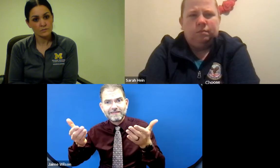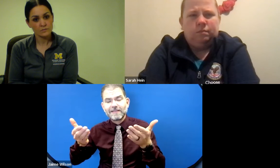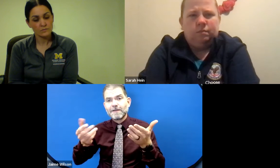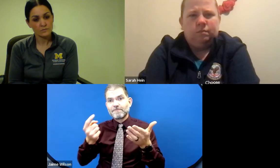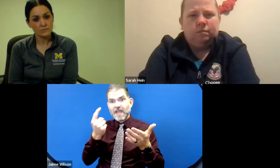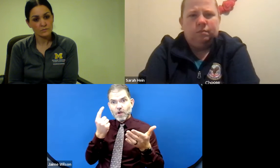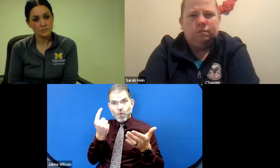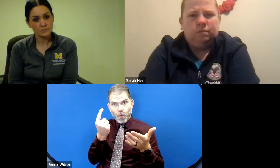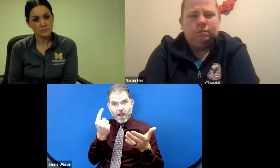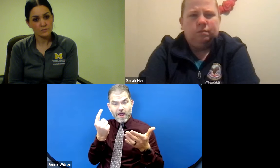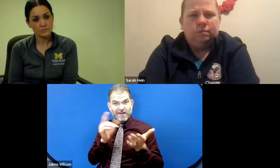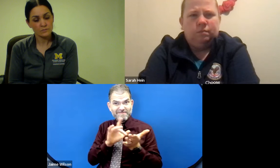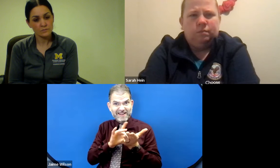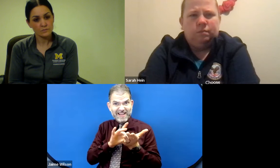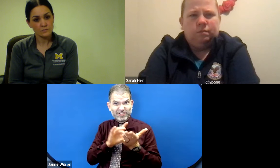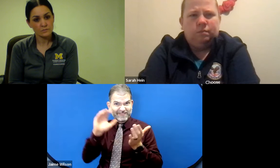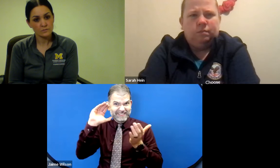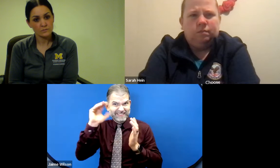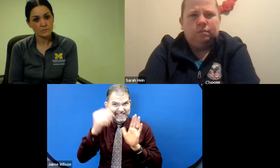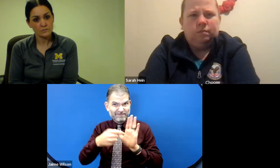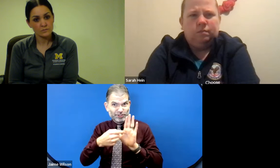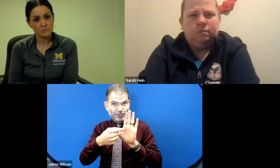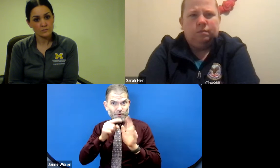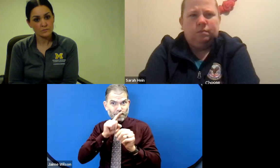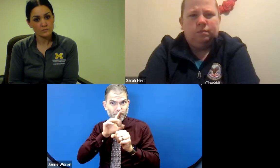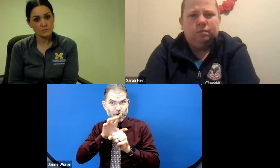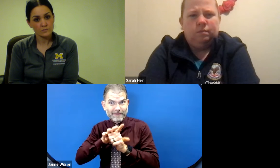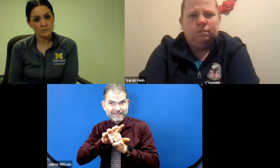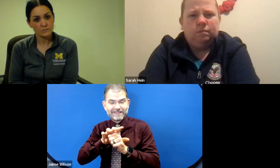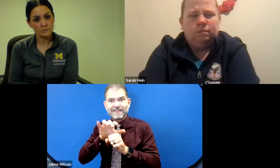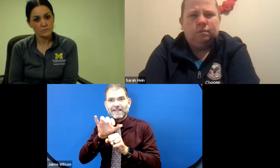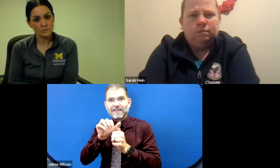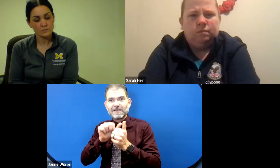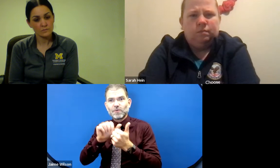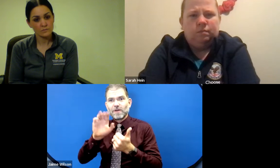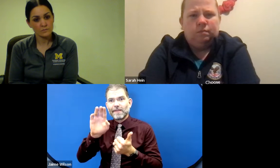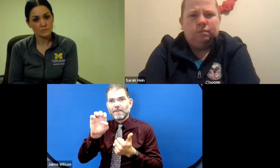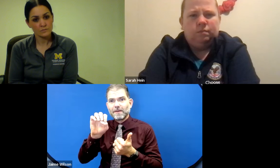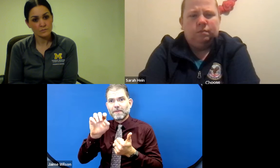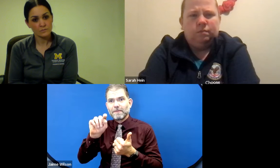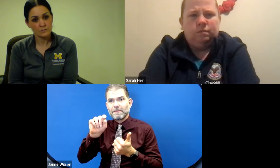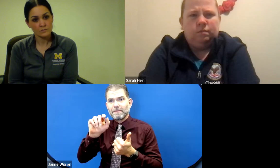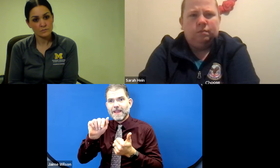ASL Interpreter: do other things as well. ASL Interpreter: There's another medication that seems to show promise